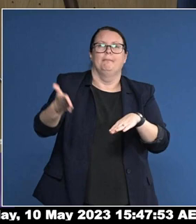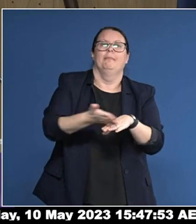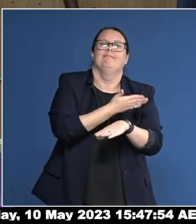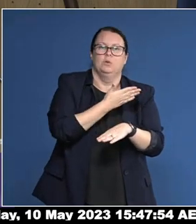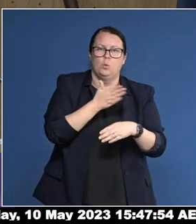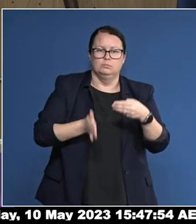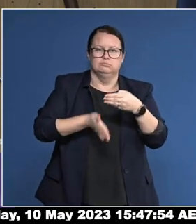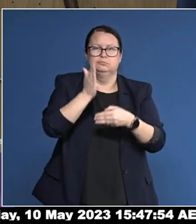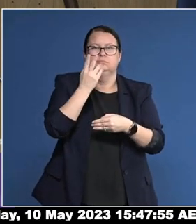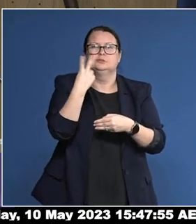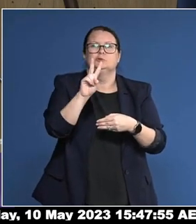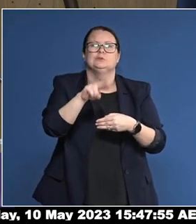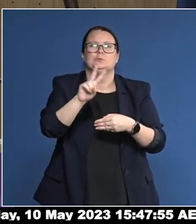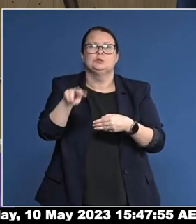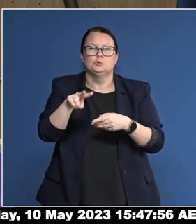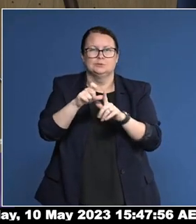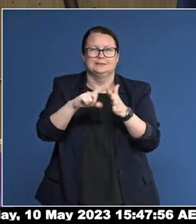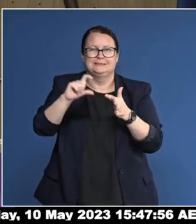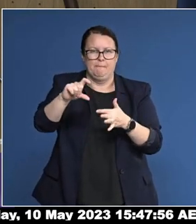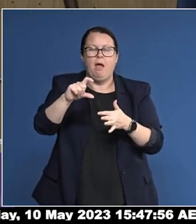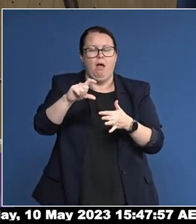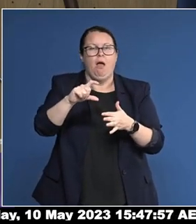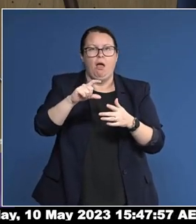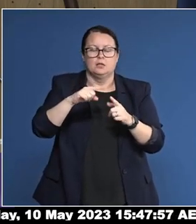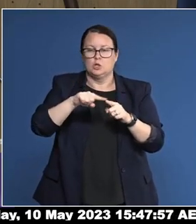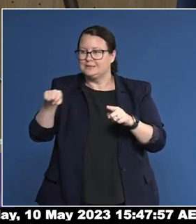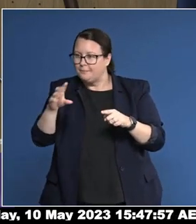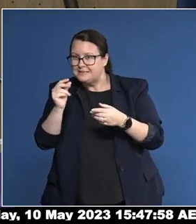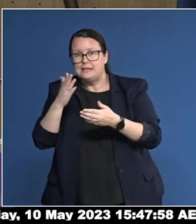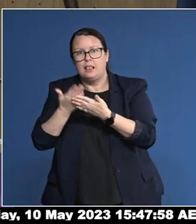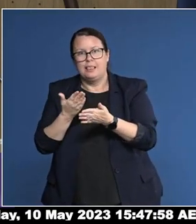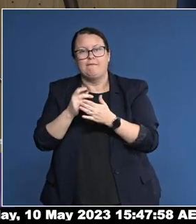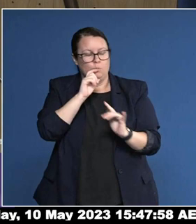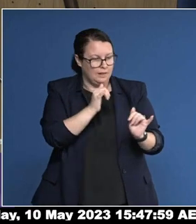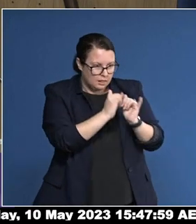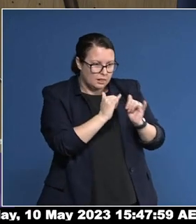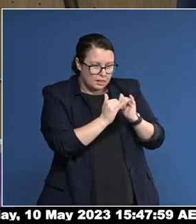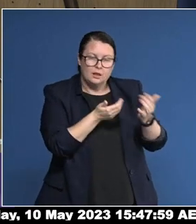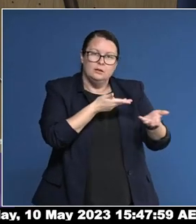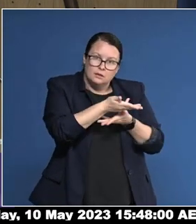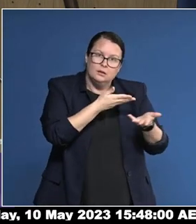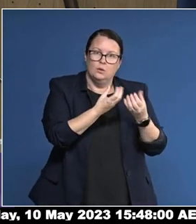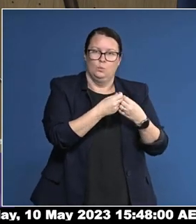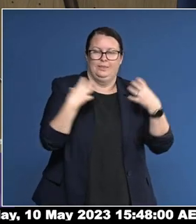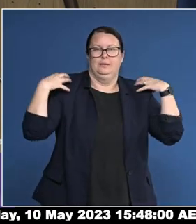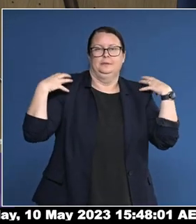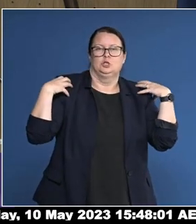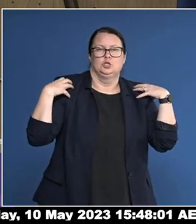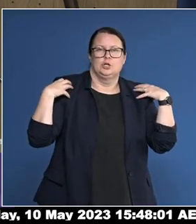2022. Once concluded, nearly 1800 members of the Australian public will have engaged with